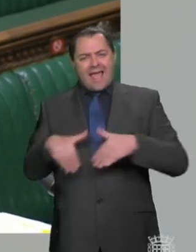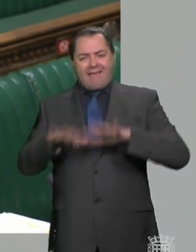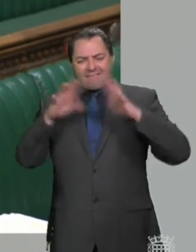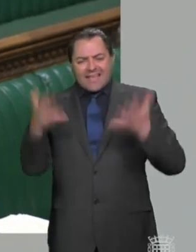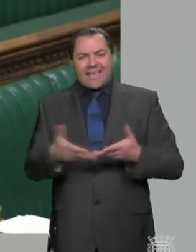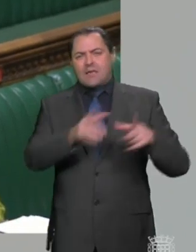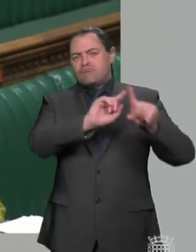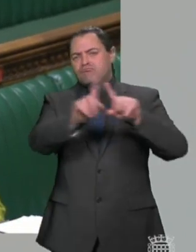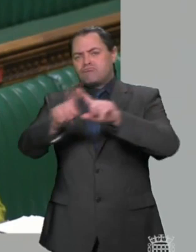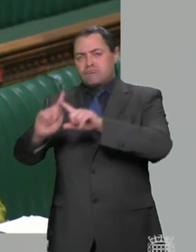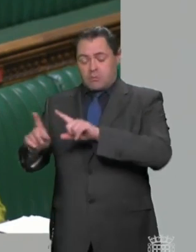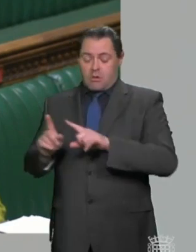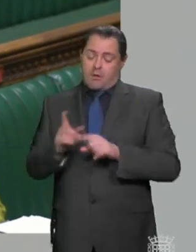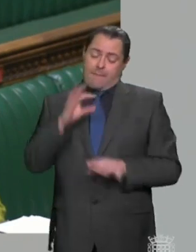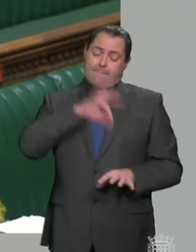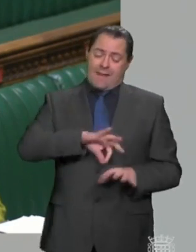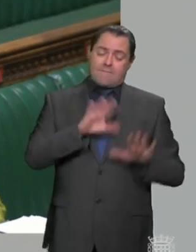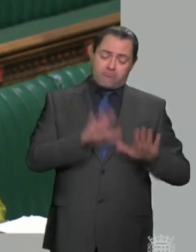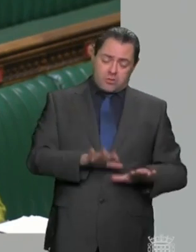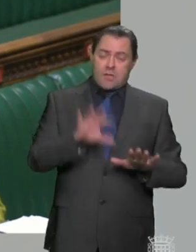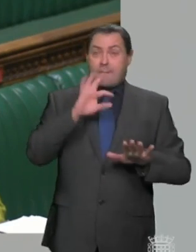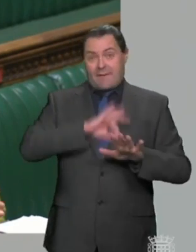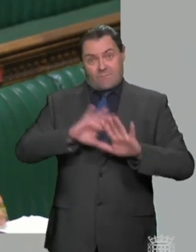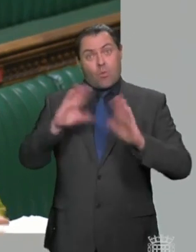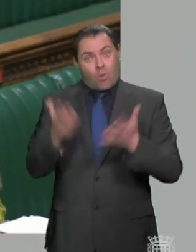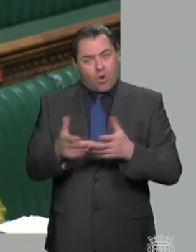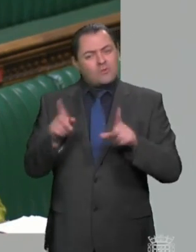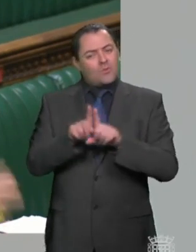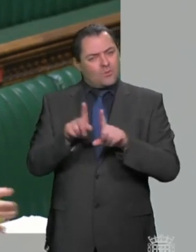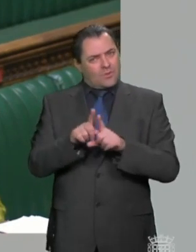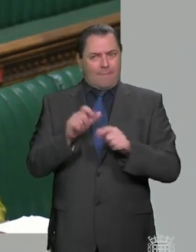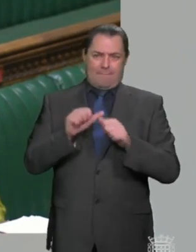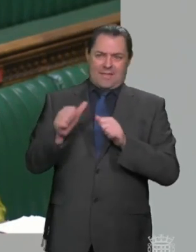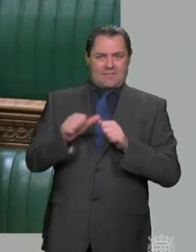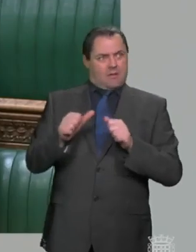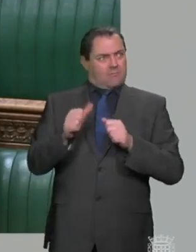for the UK and for the world, but good for jobs and growth around the country.